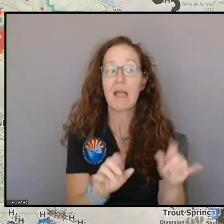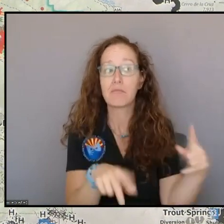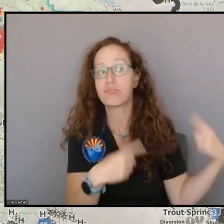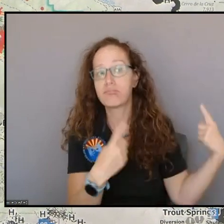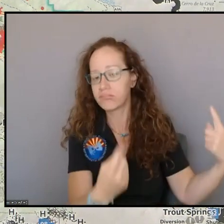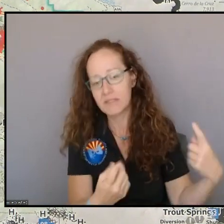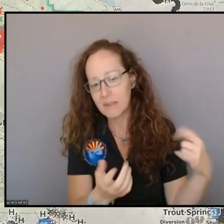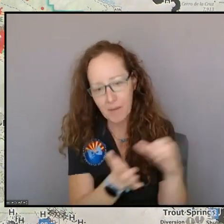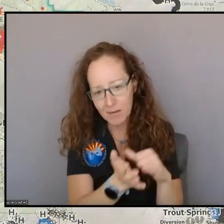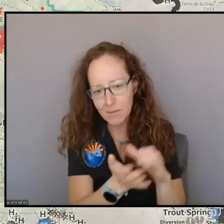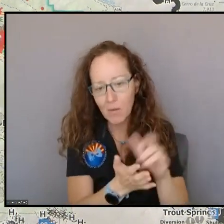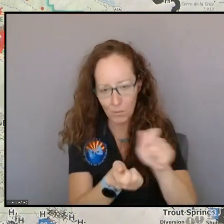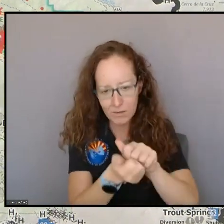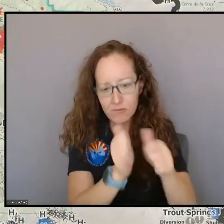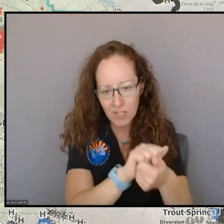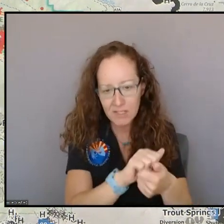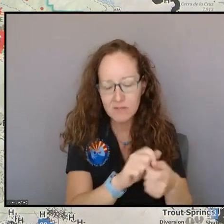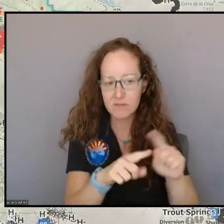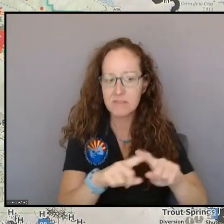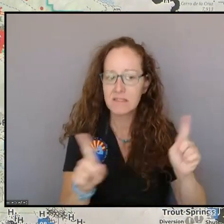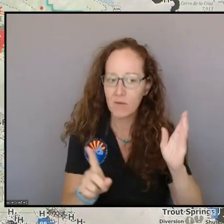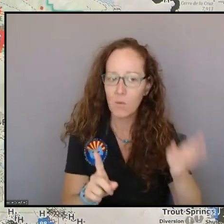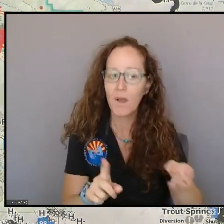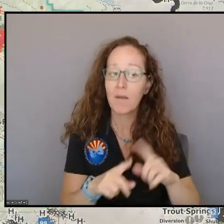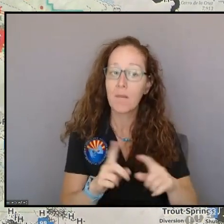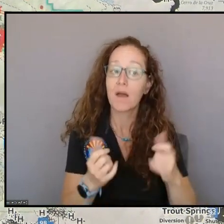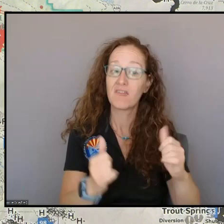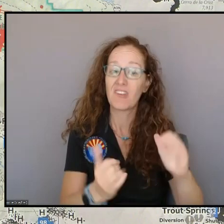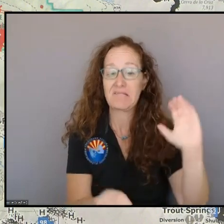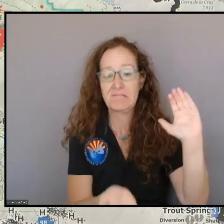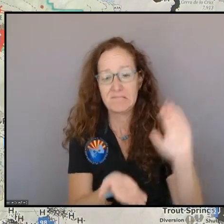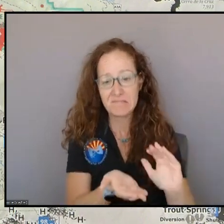implement that. So, we appreciate the comments. We